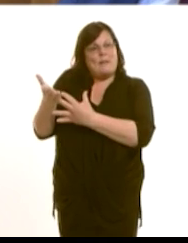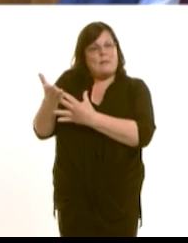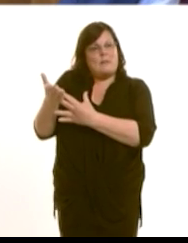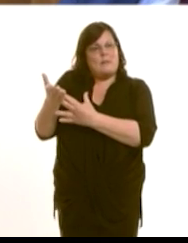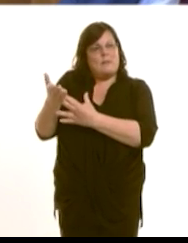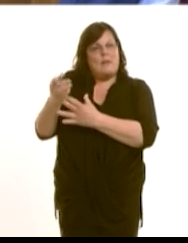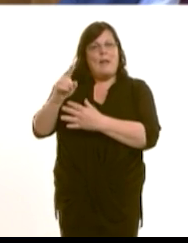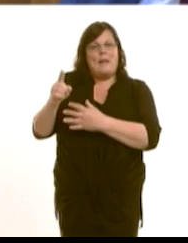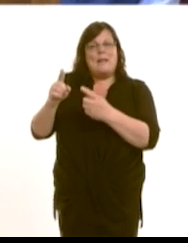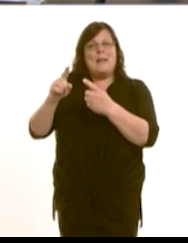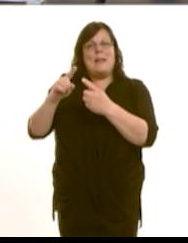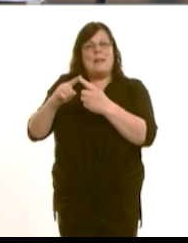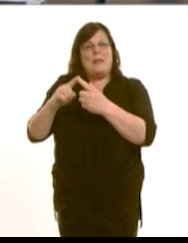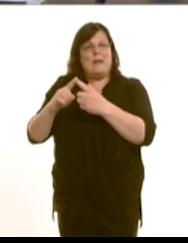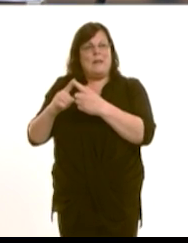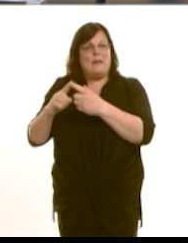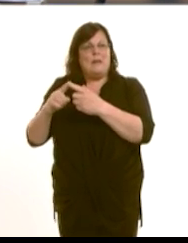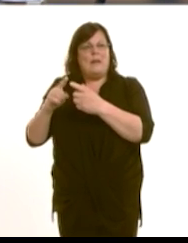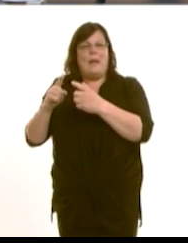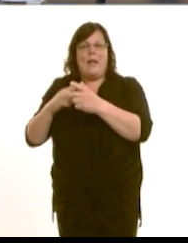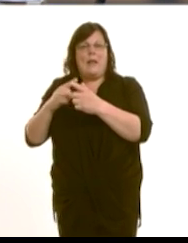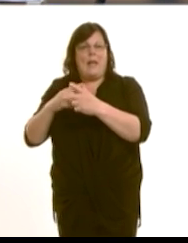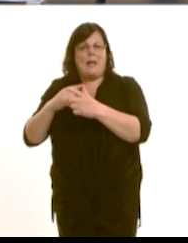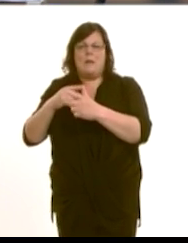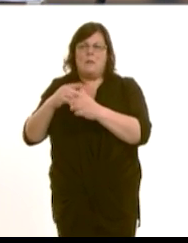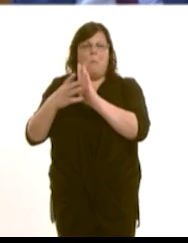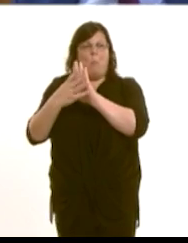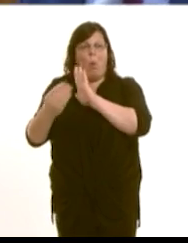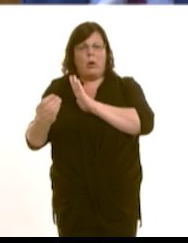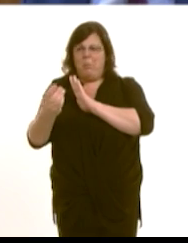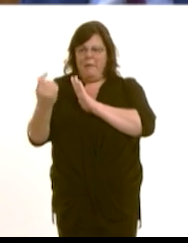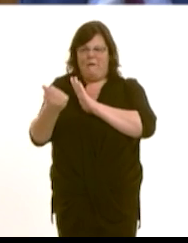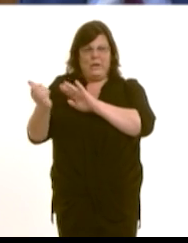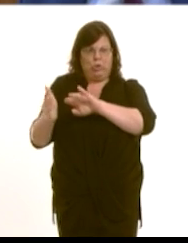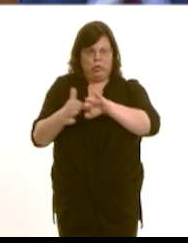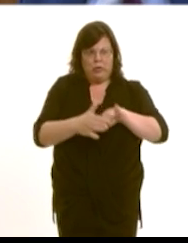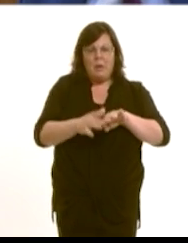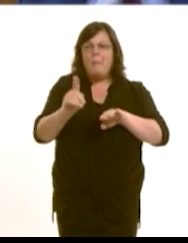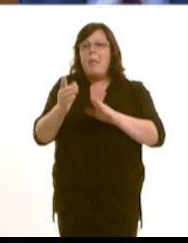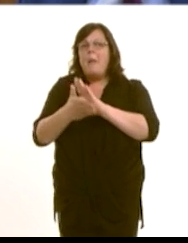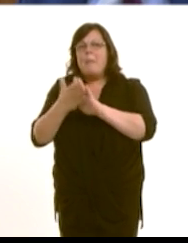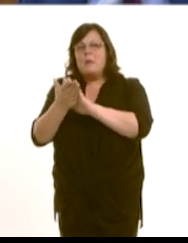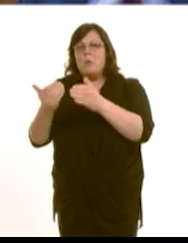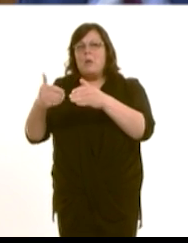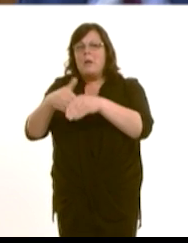There is no other model. That has with it, of course, connotations in terms of the free movement of people, but thereís nothing else on the table at the moment.